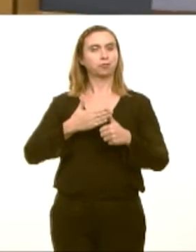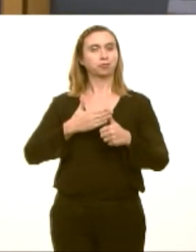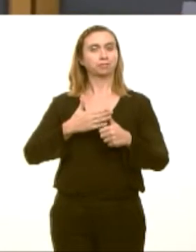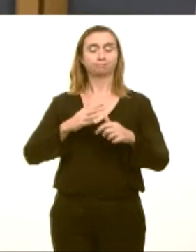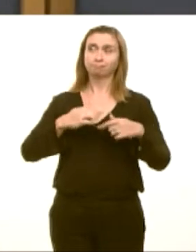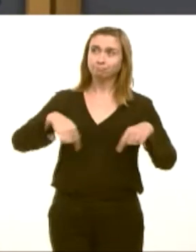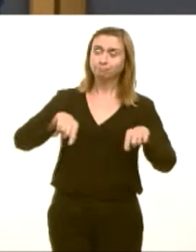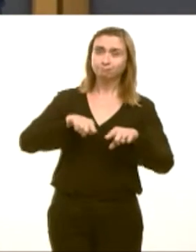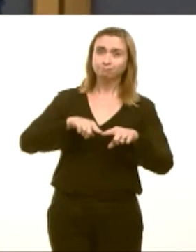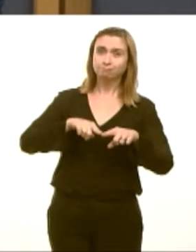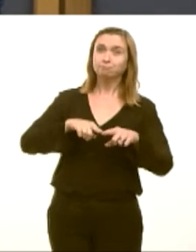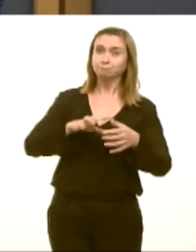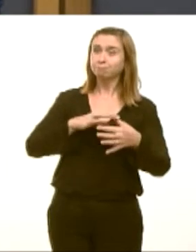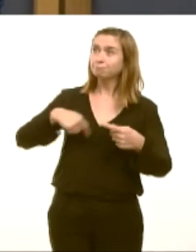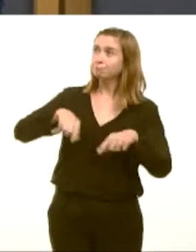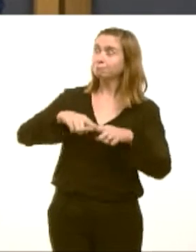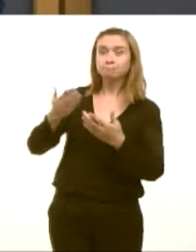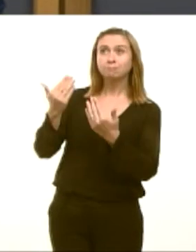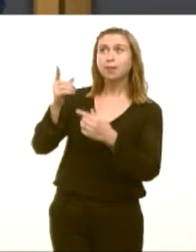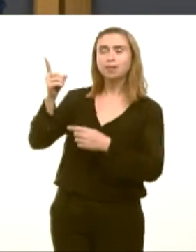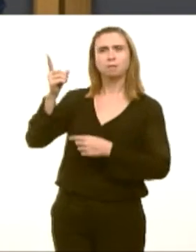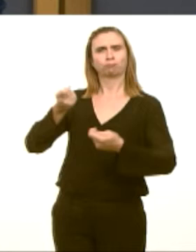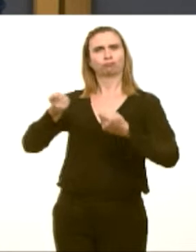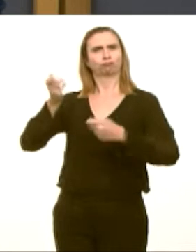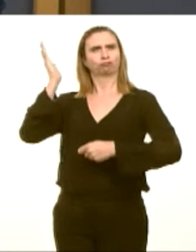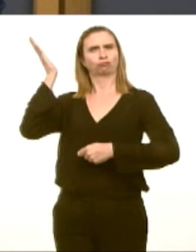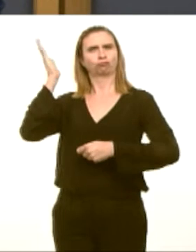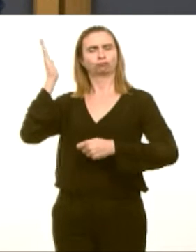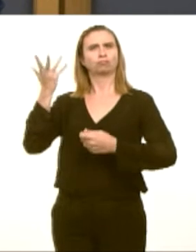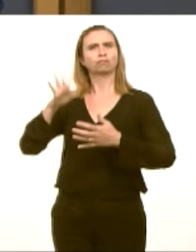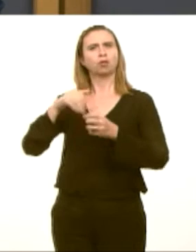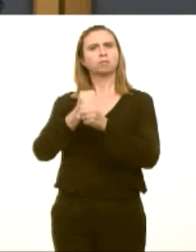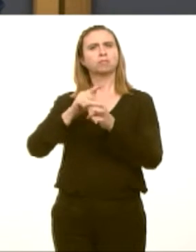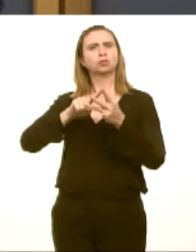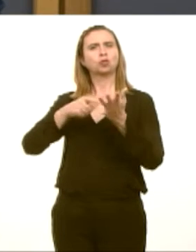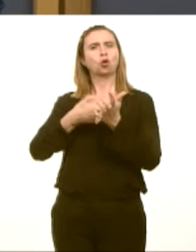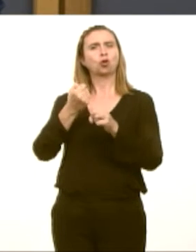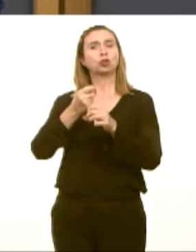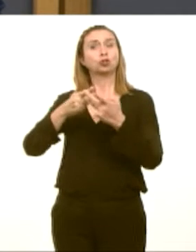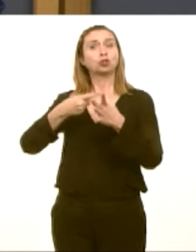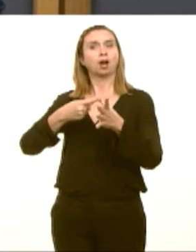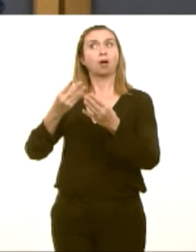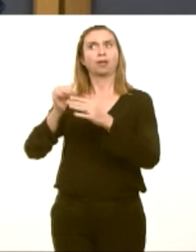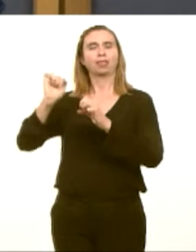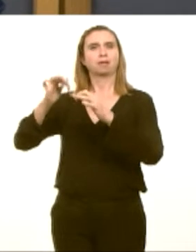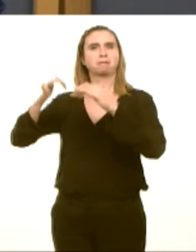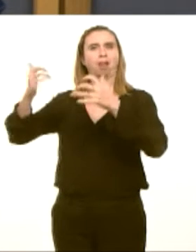will join me in welcoming the Speaker of the Republic of Georgia, whoís brought a delegation of parliamentarians to see how things work here.